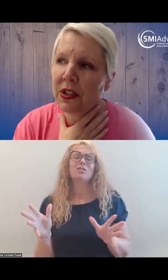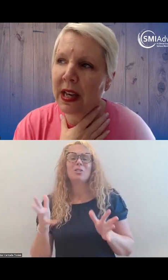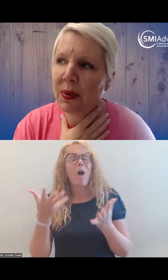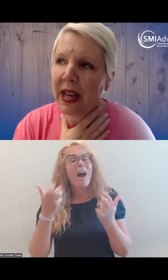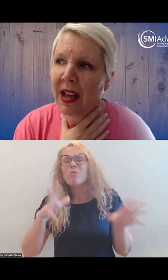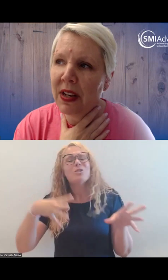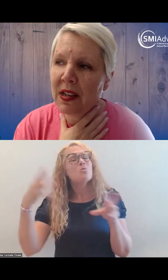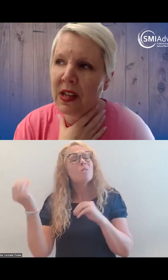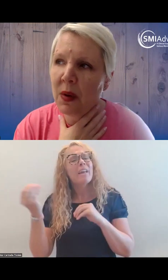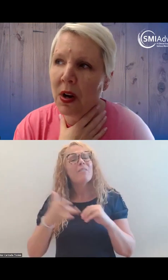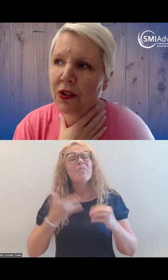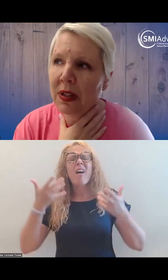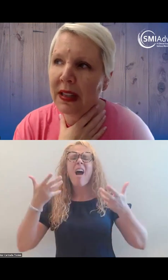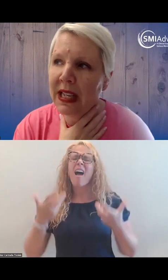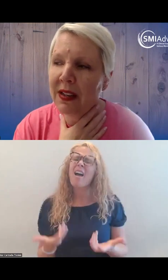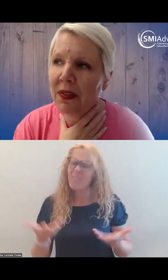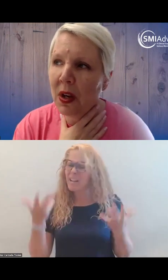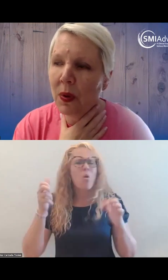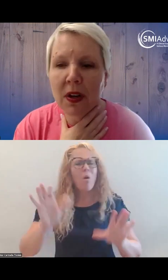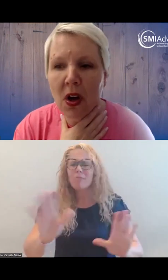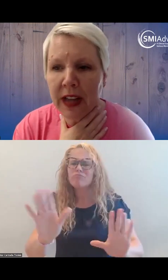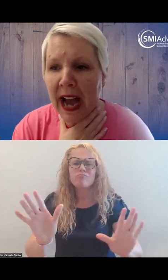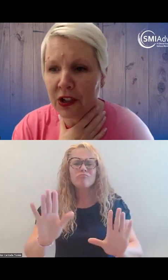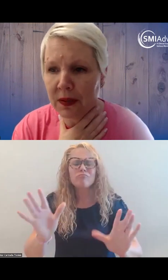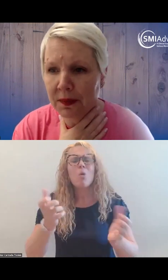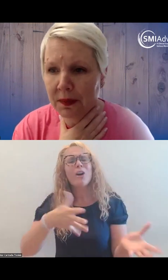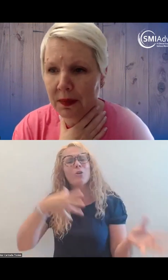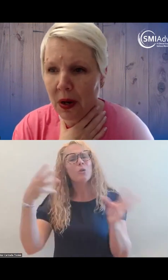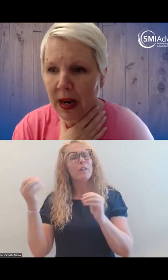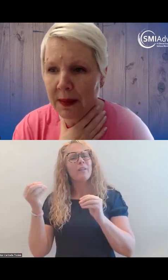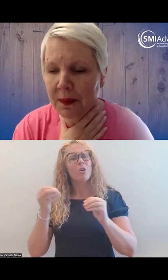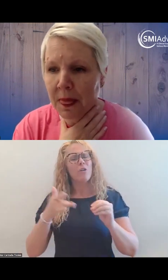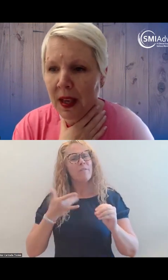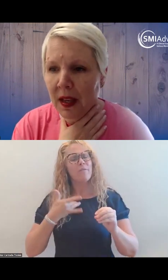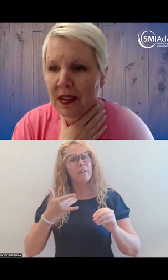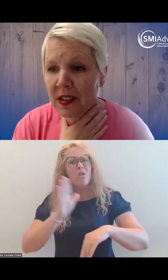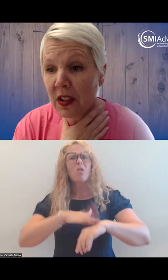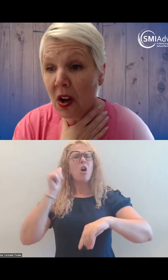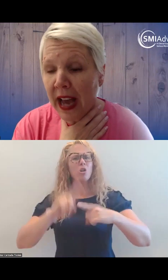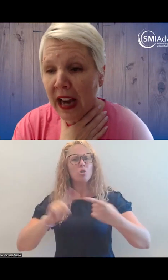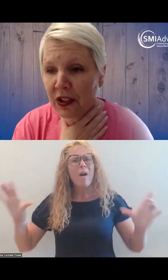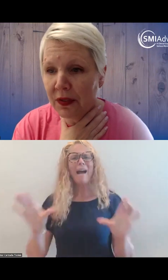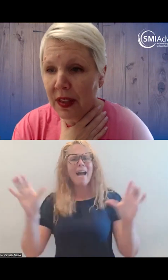TODAY WITH A HEAVINESS. I WANT YOU TO LEAVE WITH A CALL TO ACTION. ALL RIGHT? THIS IS A CALL TO ACTION FOR